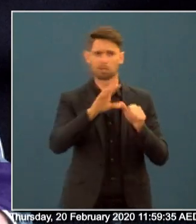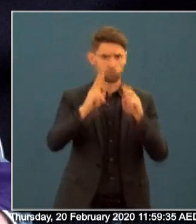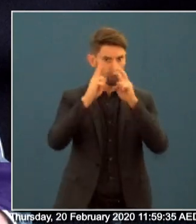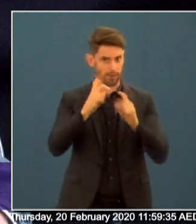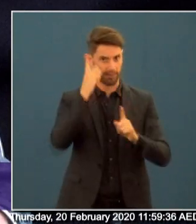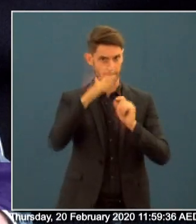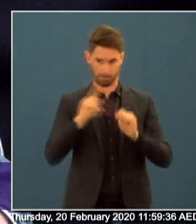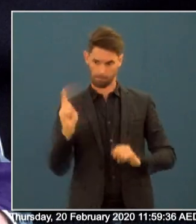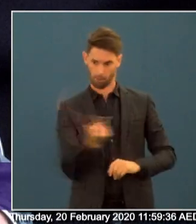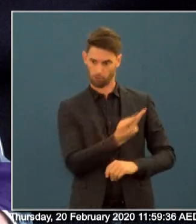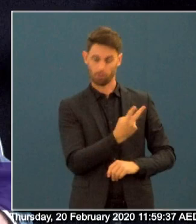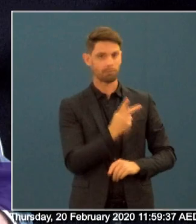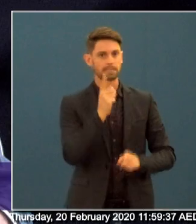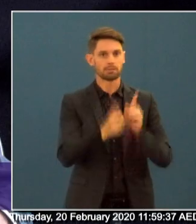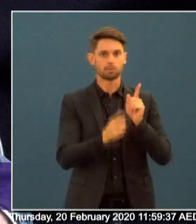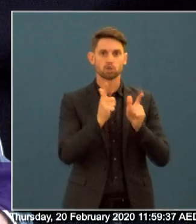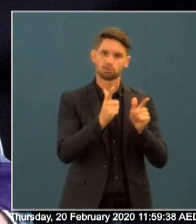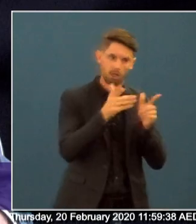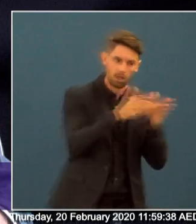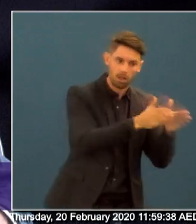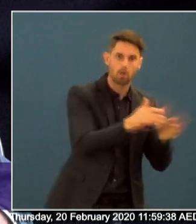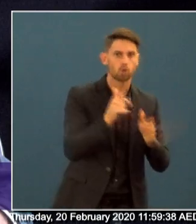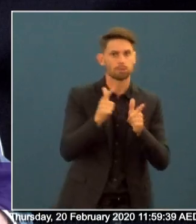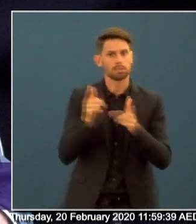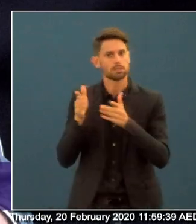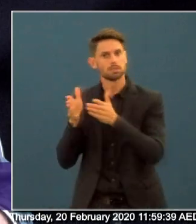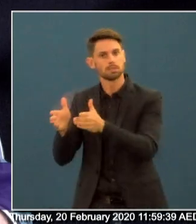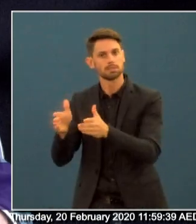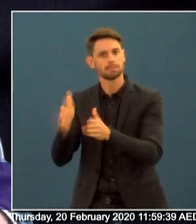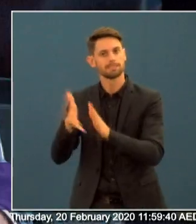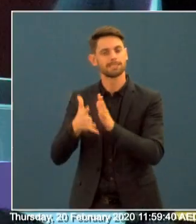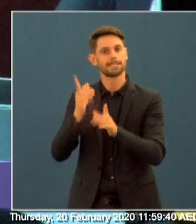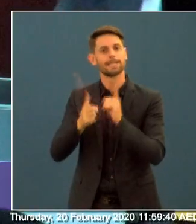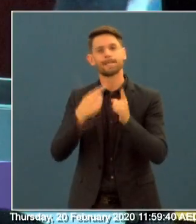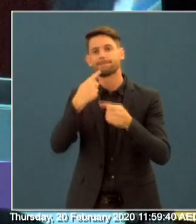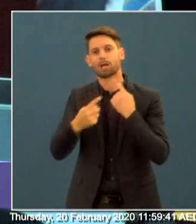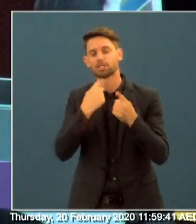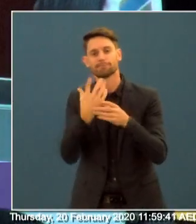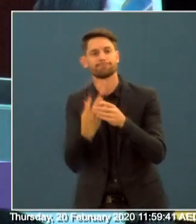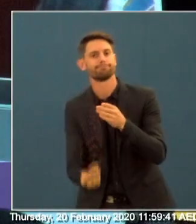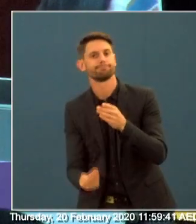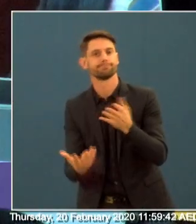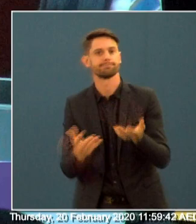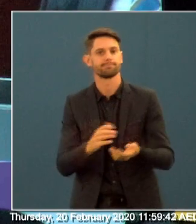but it's underdone relative to the health needs of both populations. So the hearing impairment,